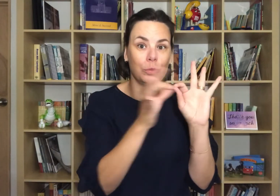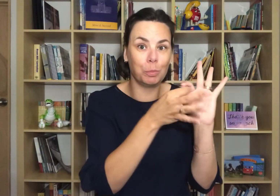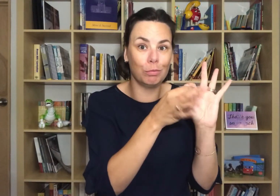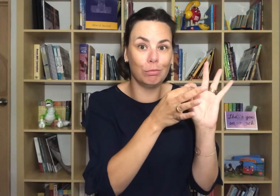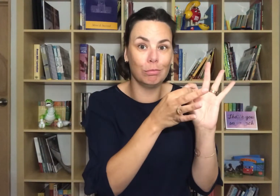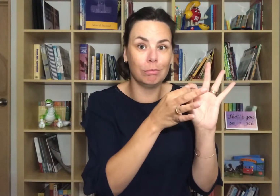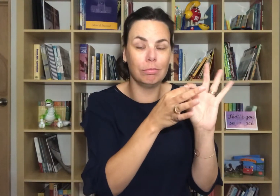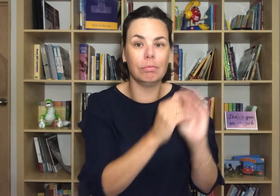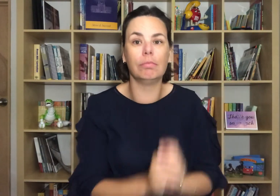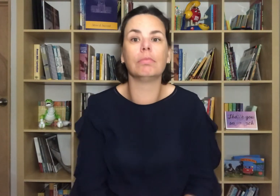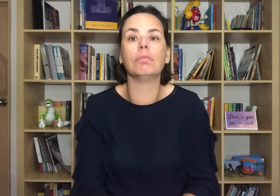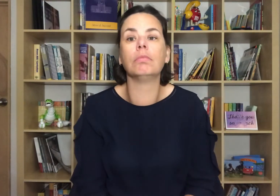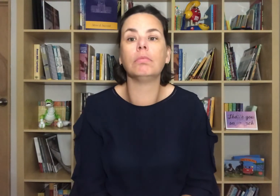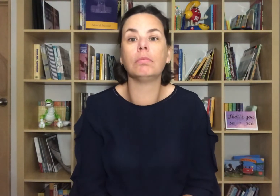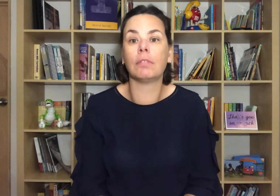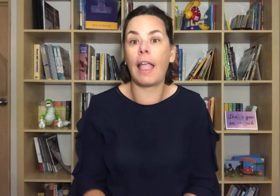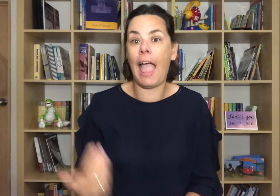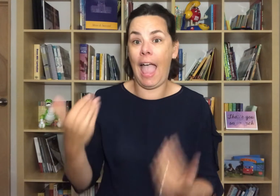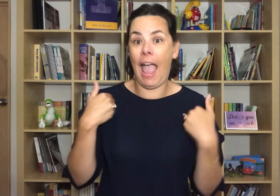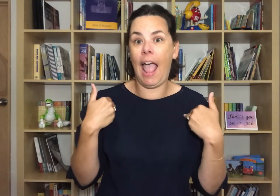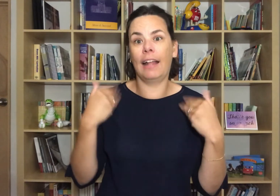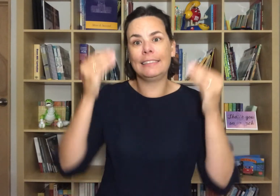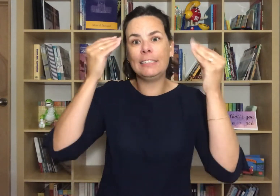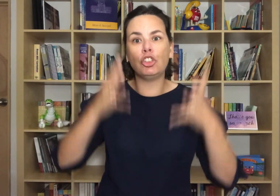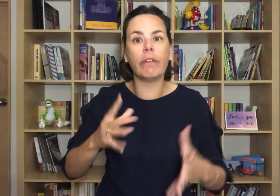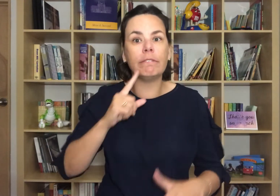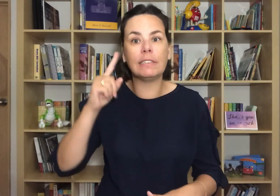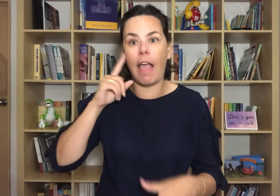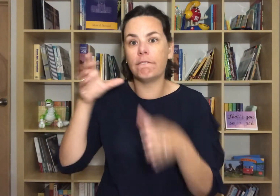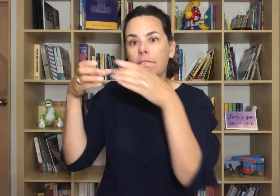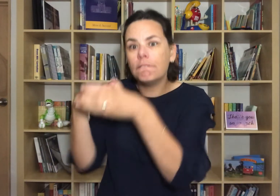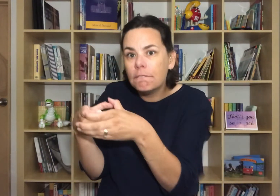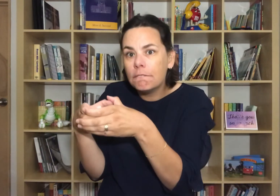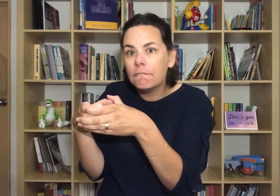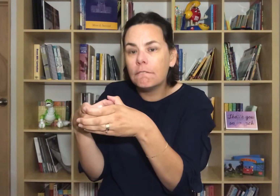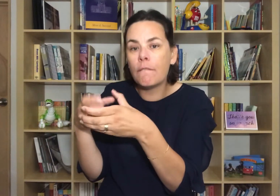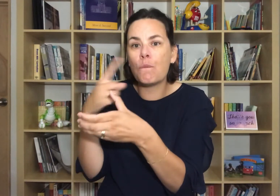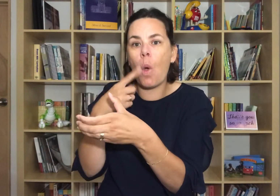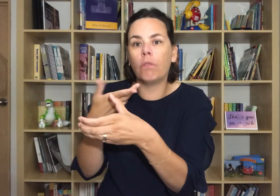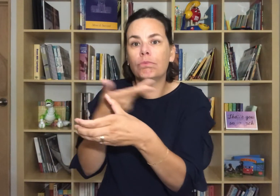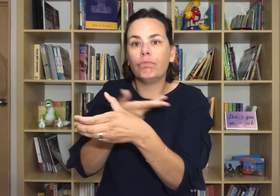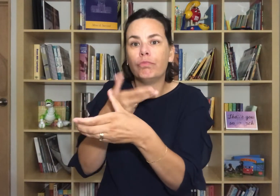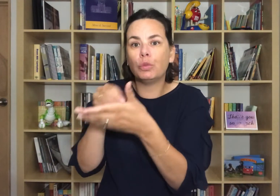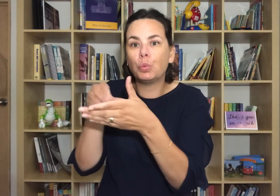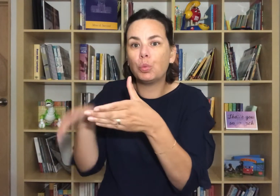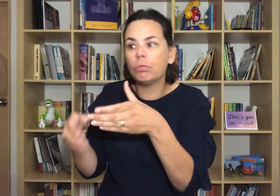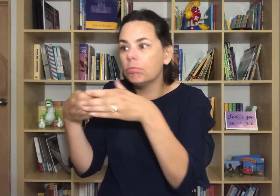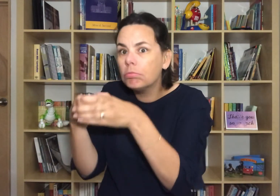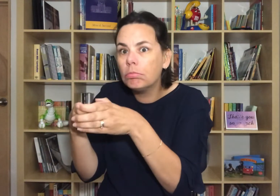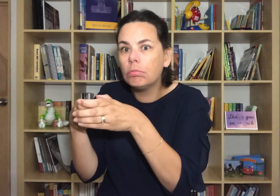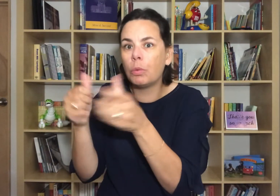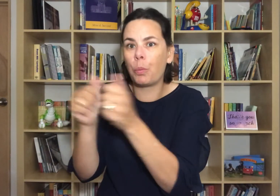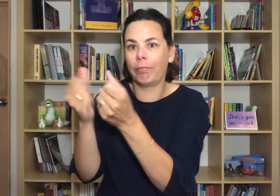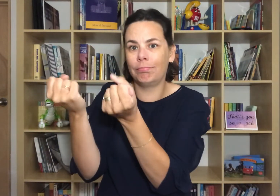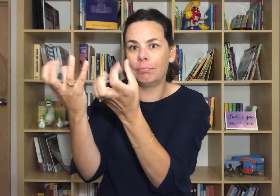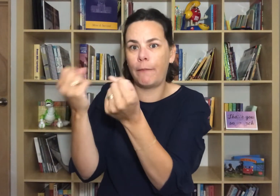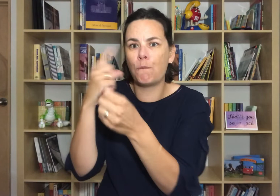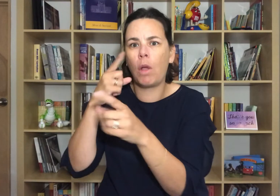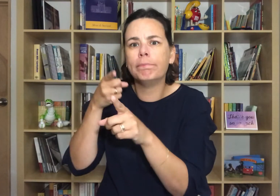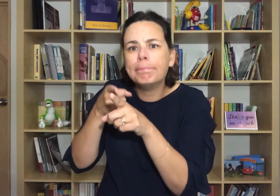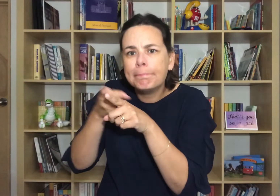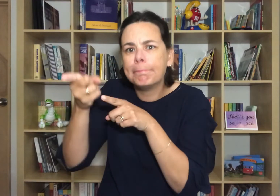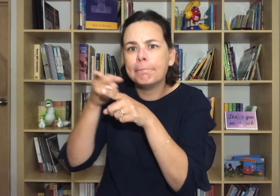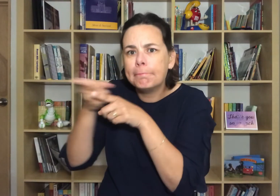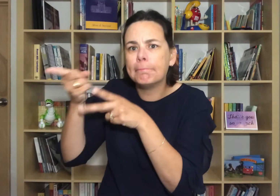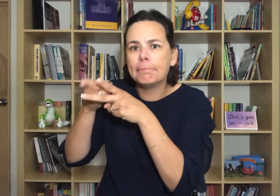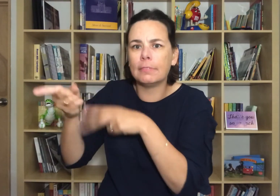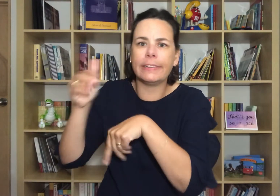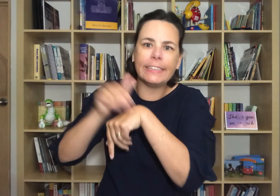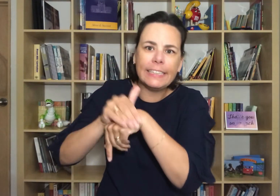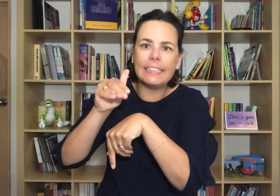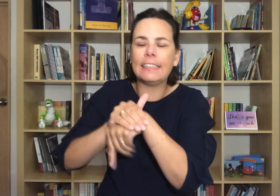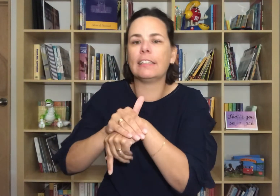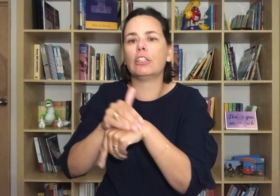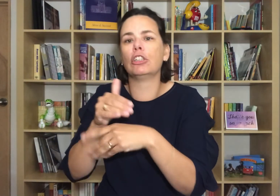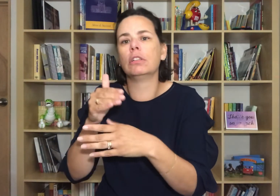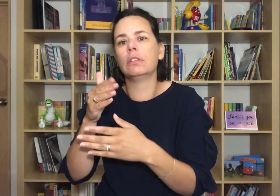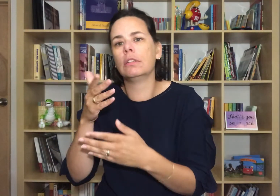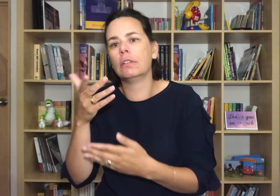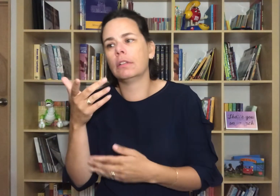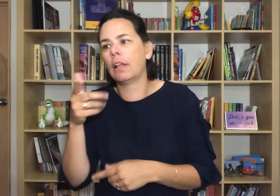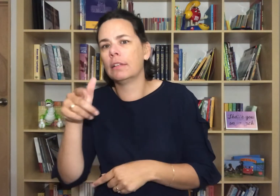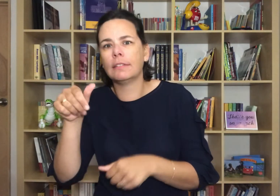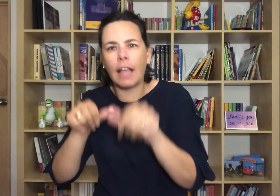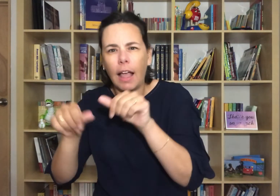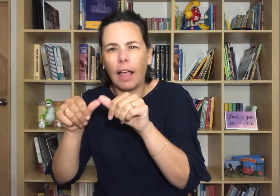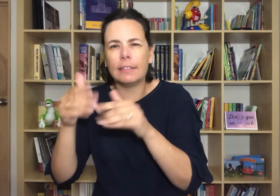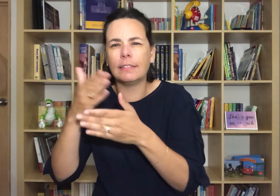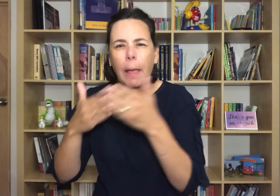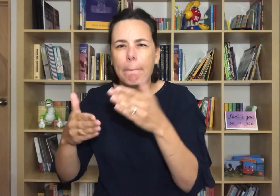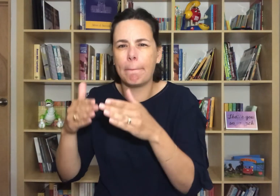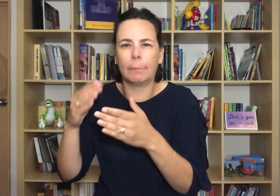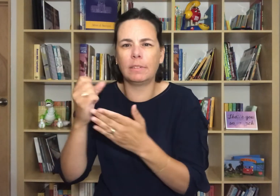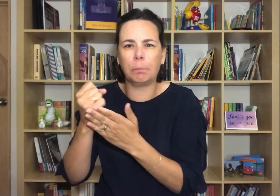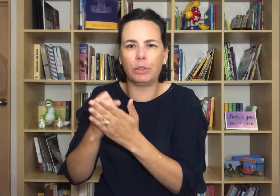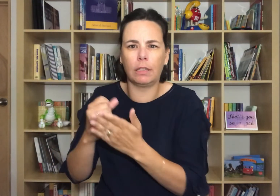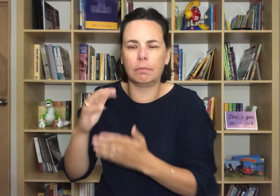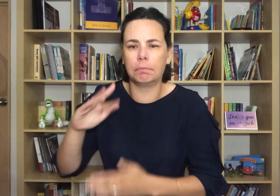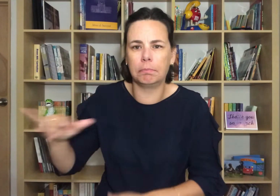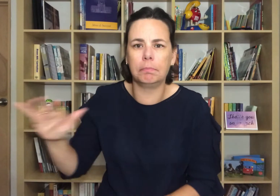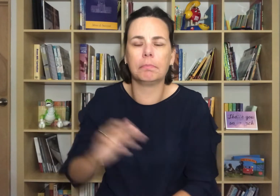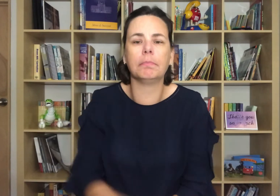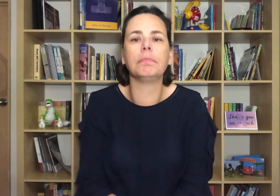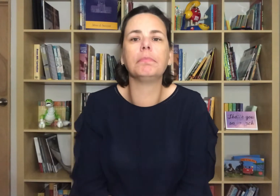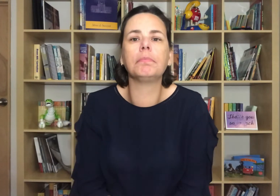I had a teacher of the Deaf in public school for some subjects communicating through sign language